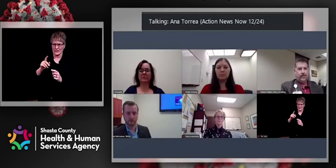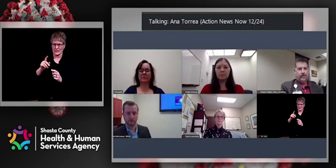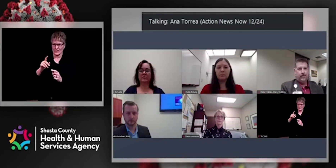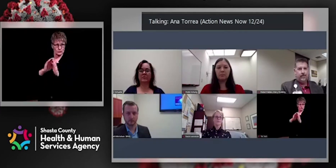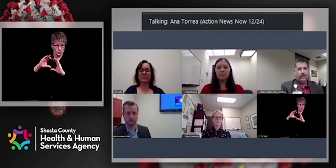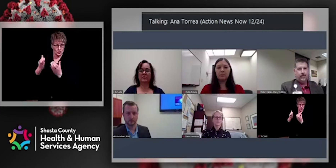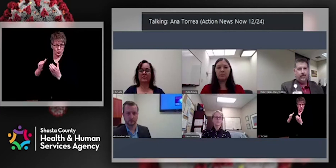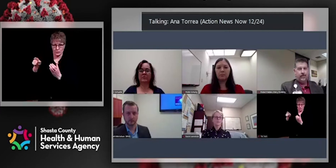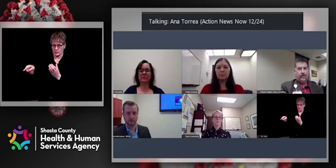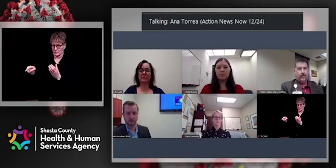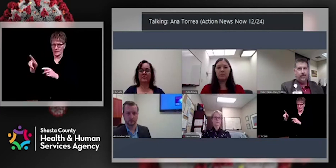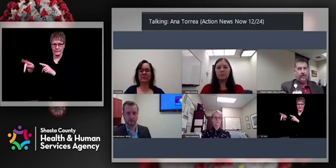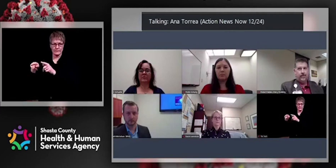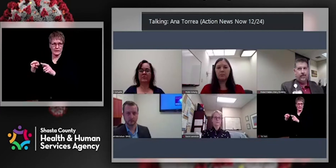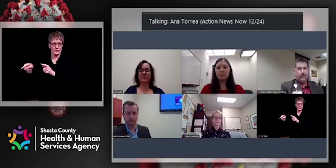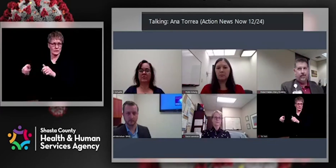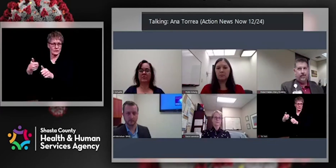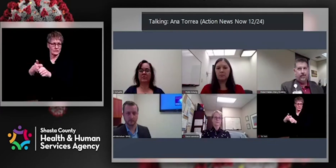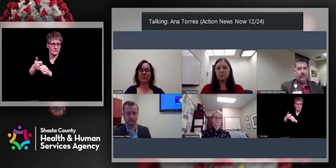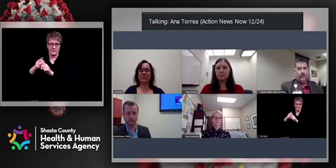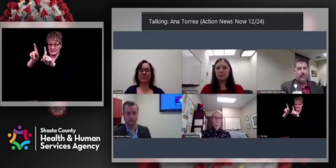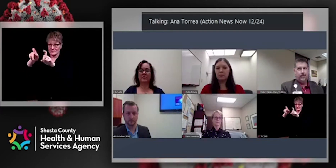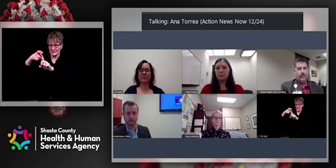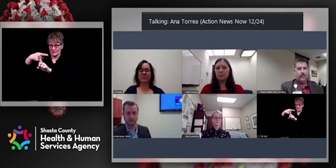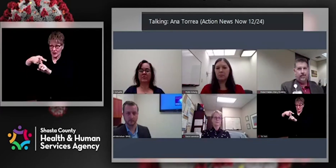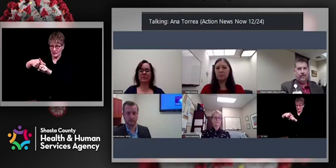can you just elaborate on this study that's happening this week?